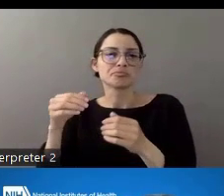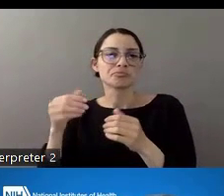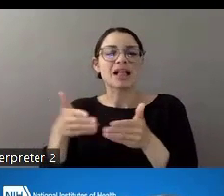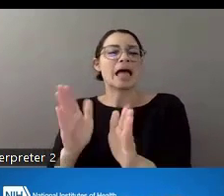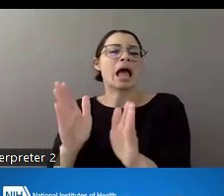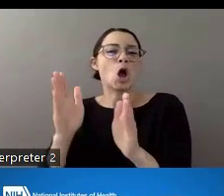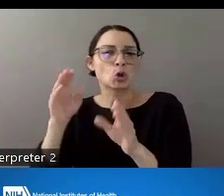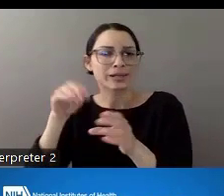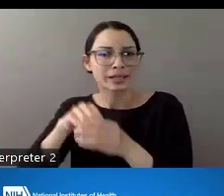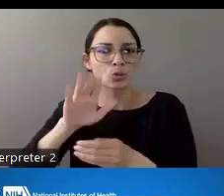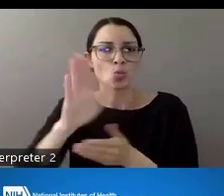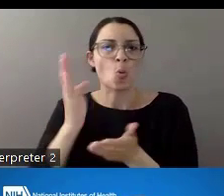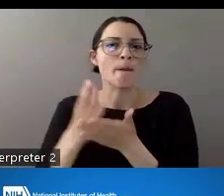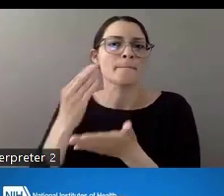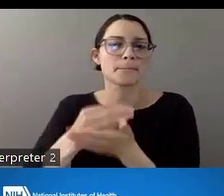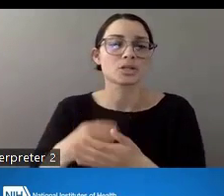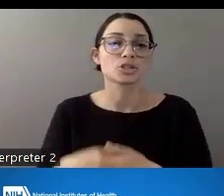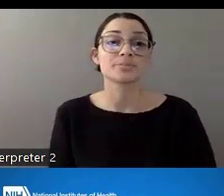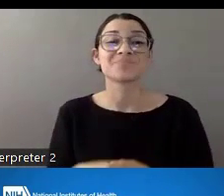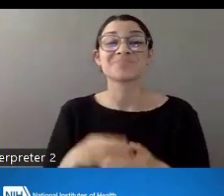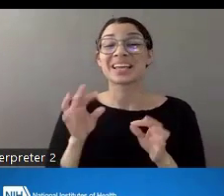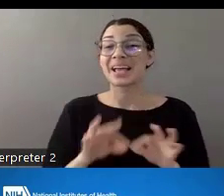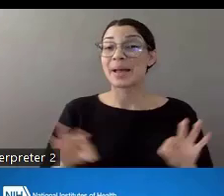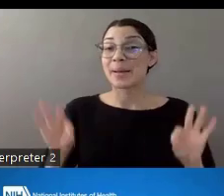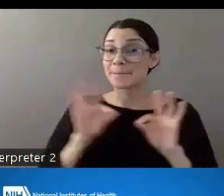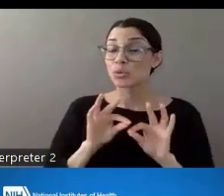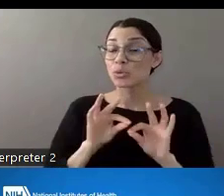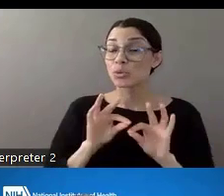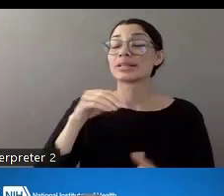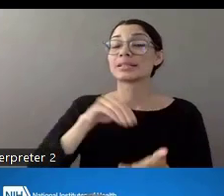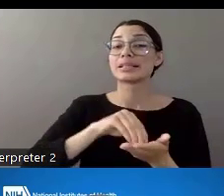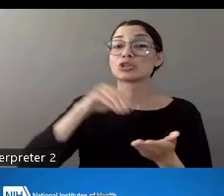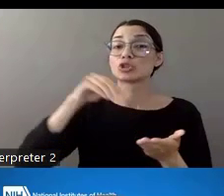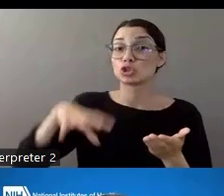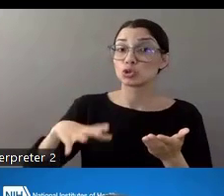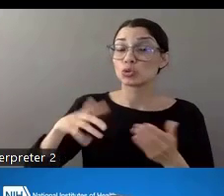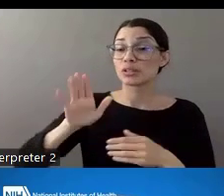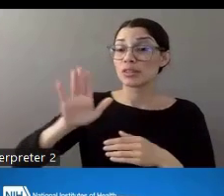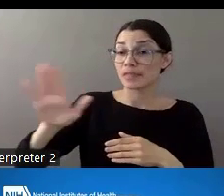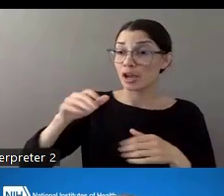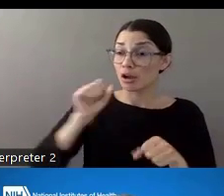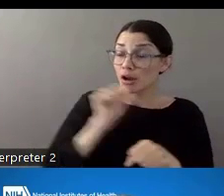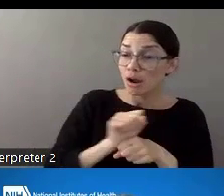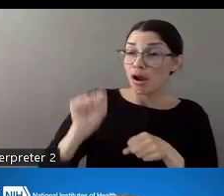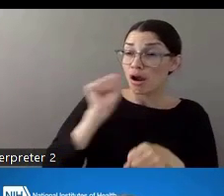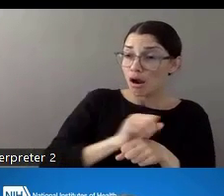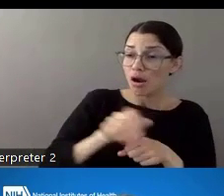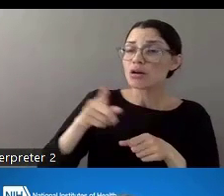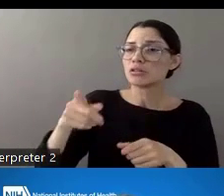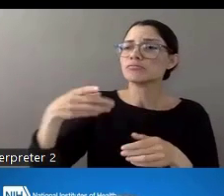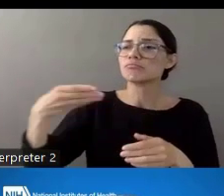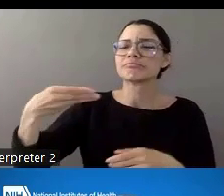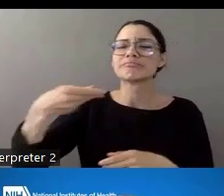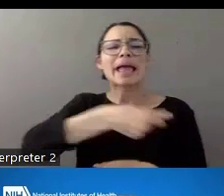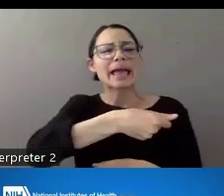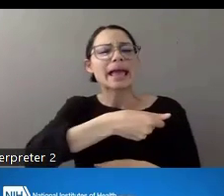It's really important that students be compensated for their effort. Now for undergraduates, in particular during the academic year,